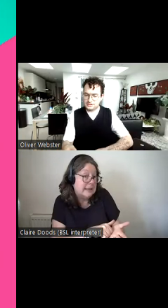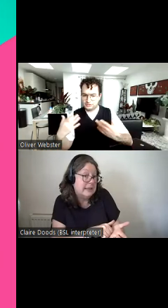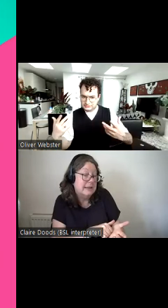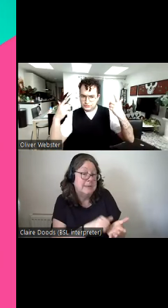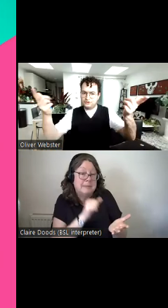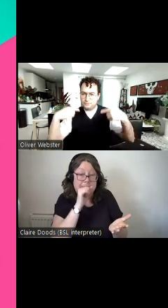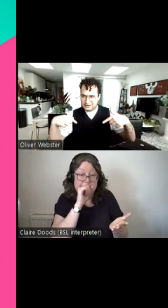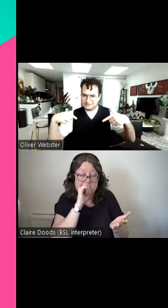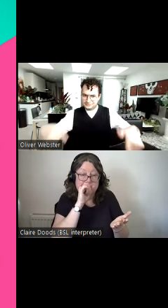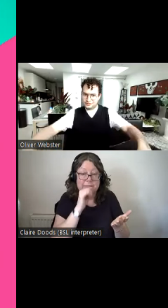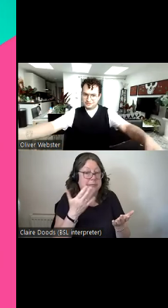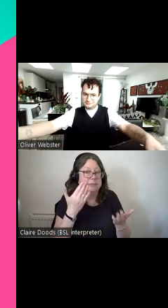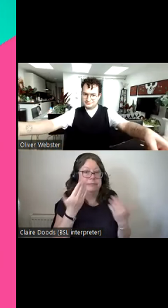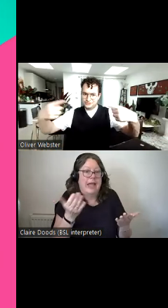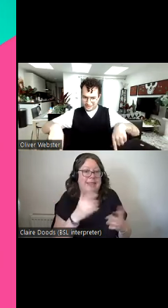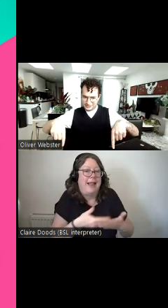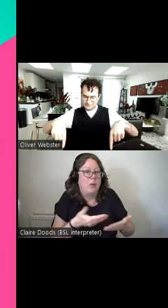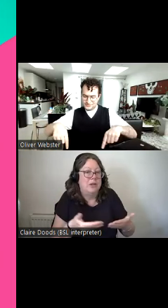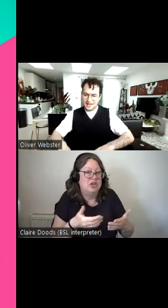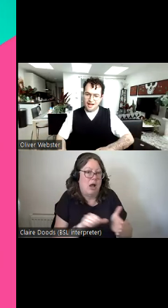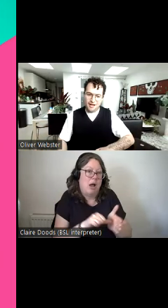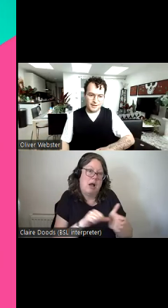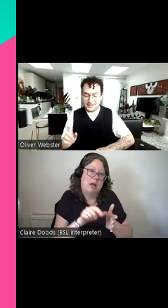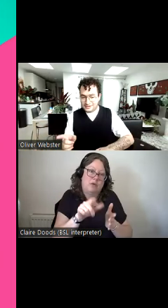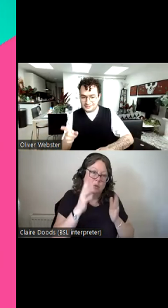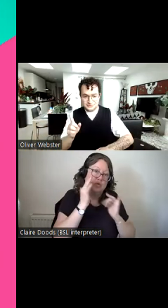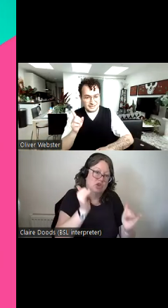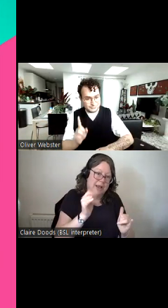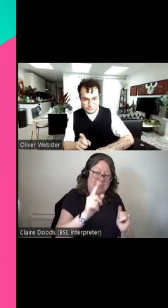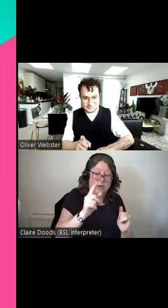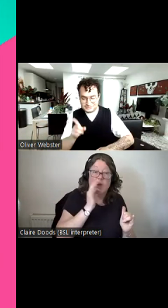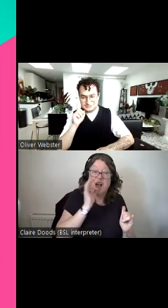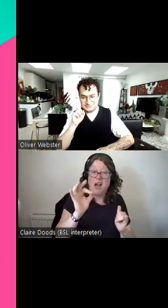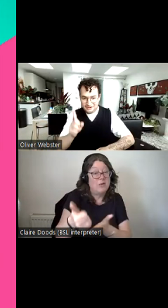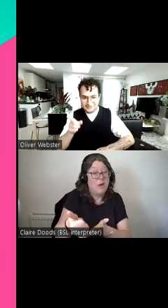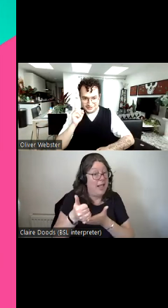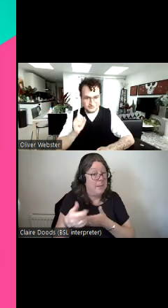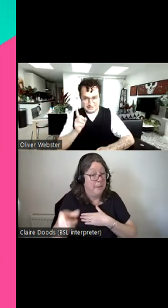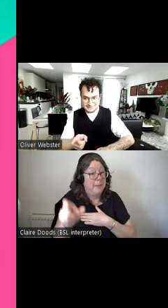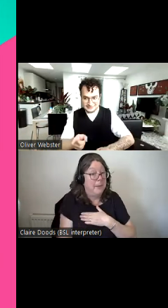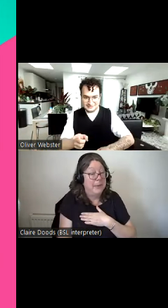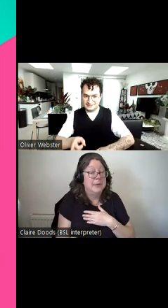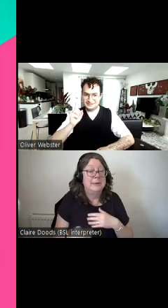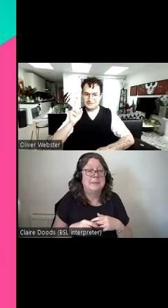because obviously, if you're not familiar, you can't check it. Again, this is why it's important to ask at the very start,